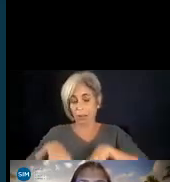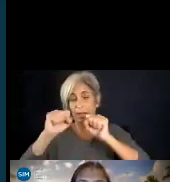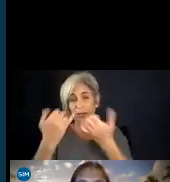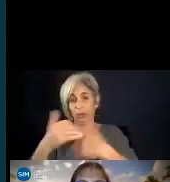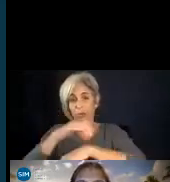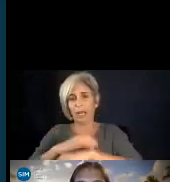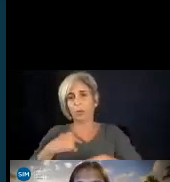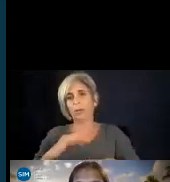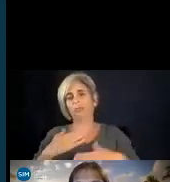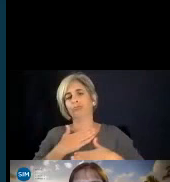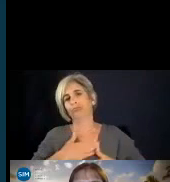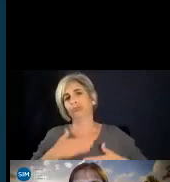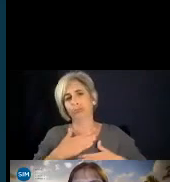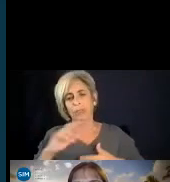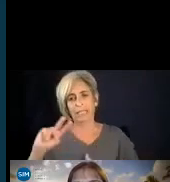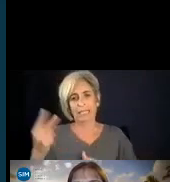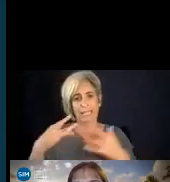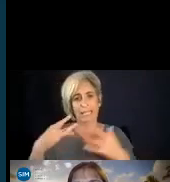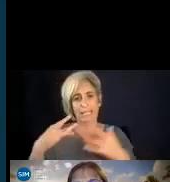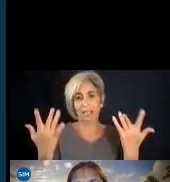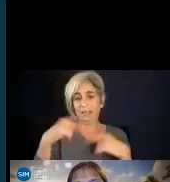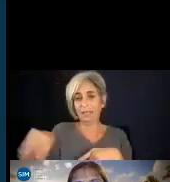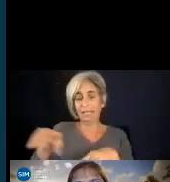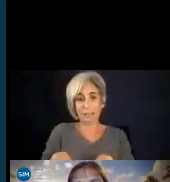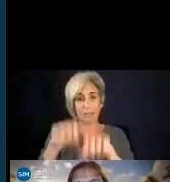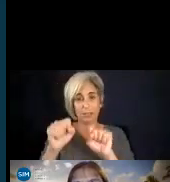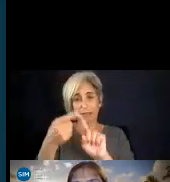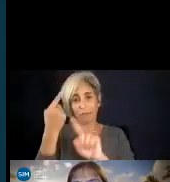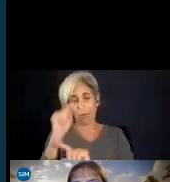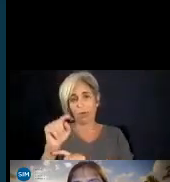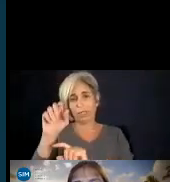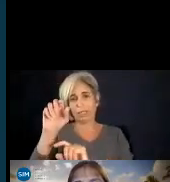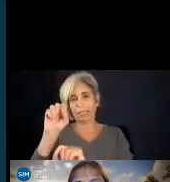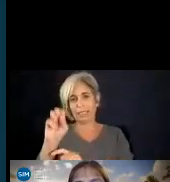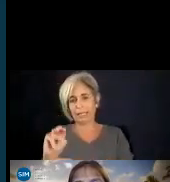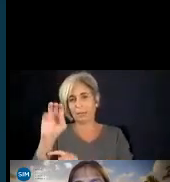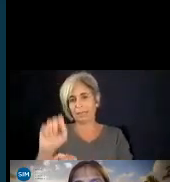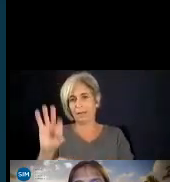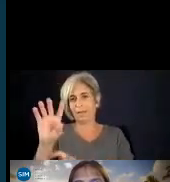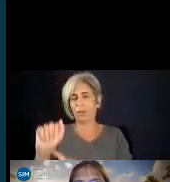This is the second event that they've sponsored for SIM South Florida. We're grateful for their support.